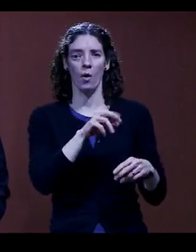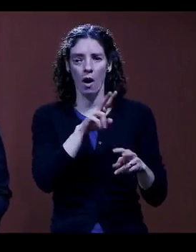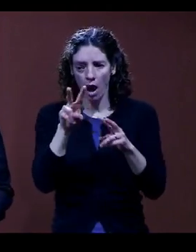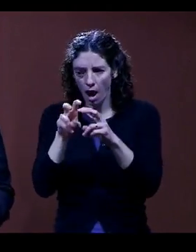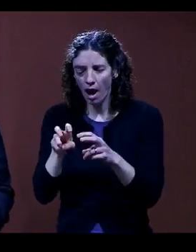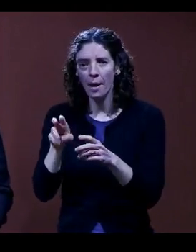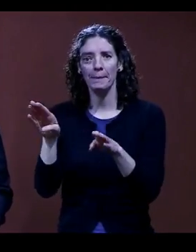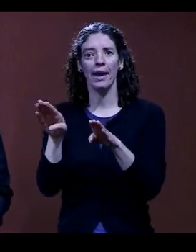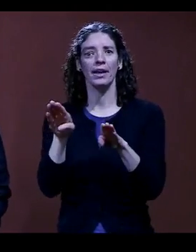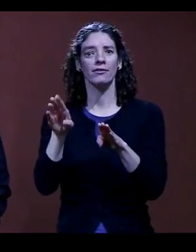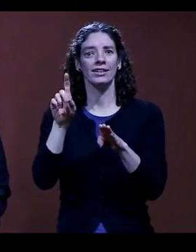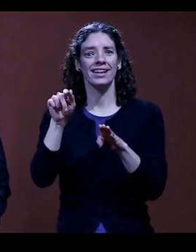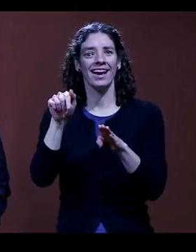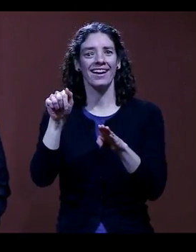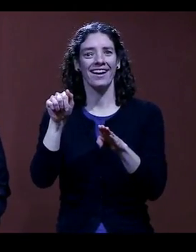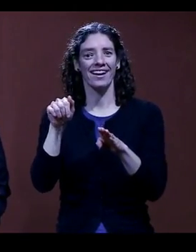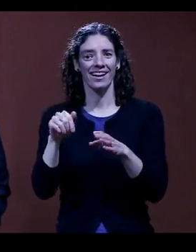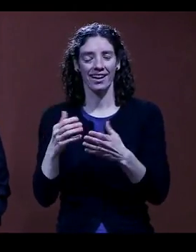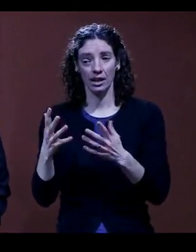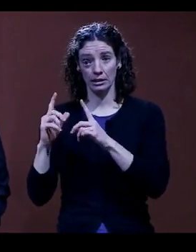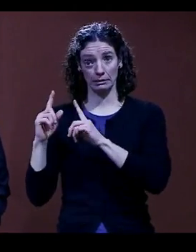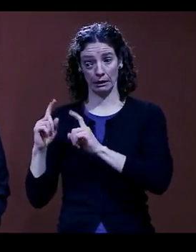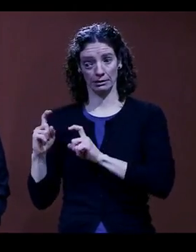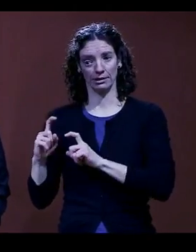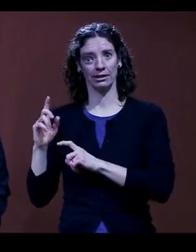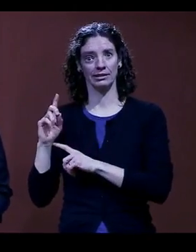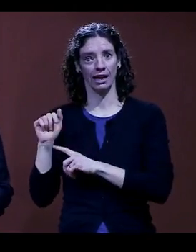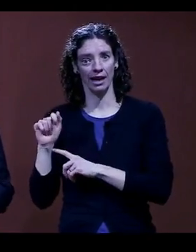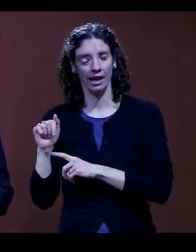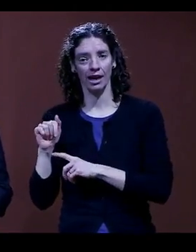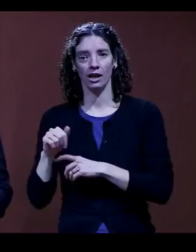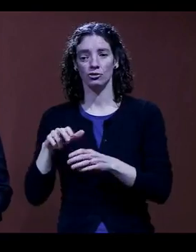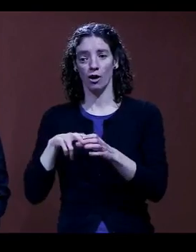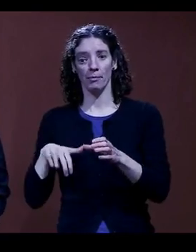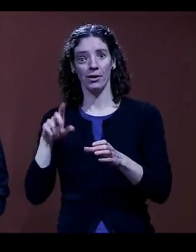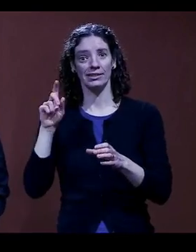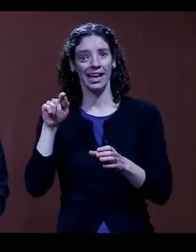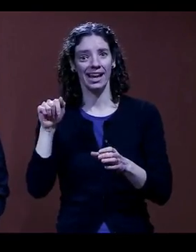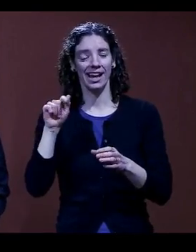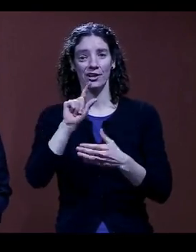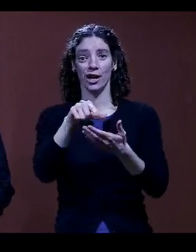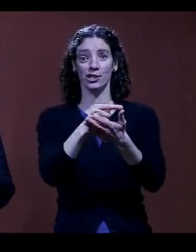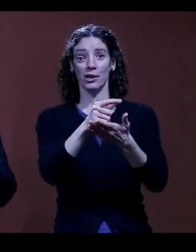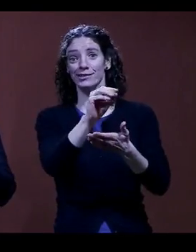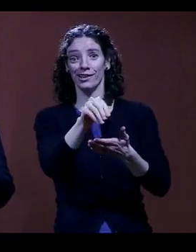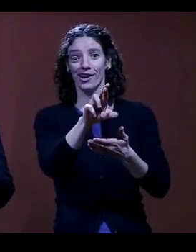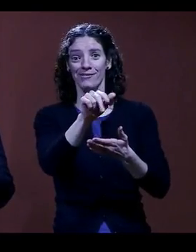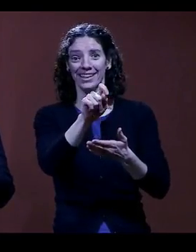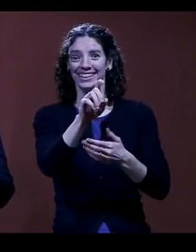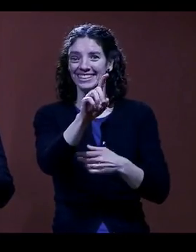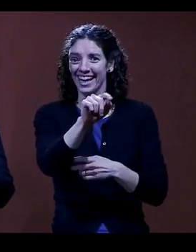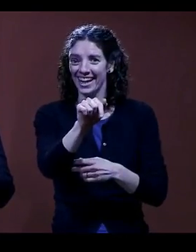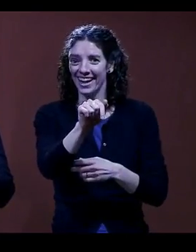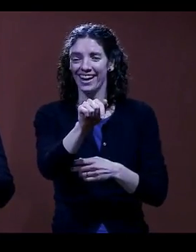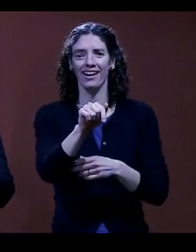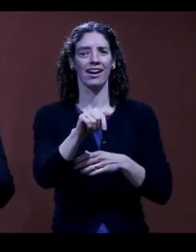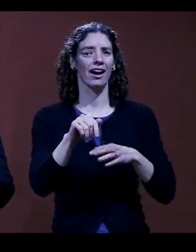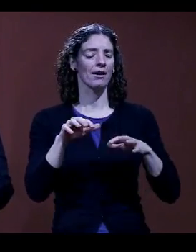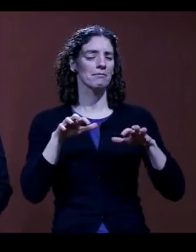you have assessment data, dropout data, graduation data, all kinds of other information.